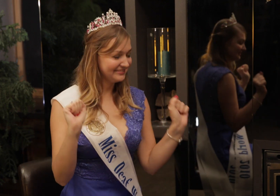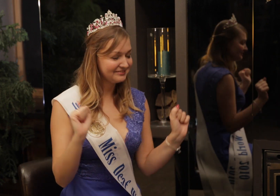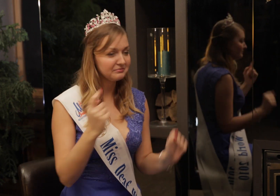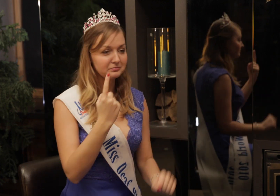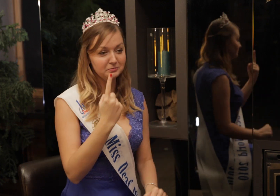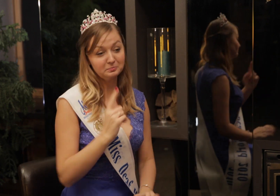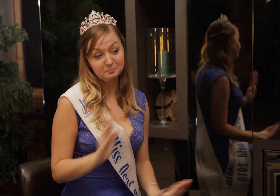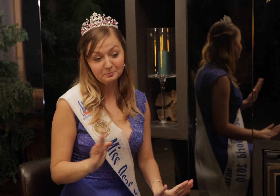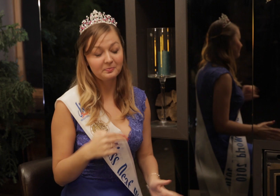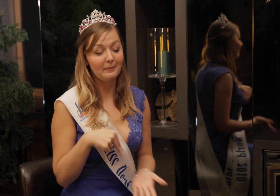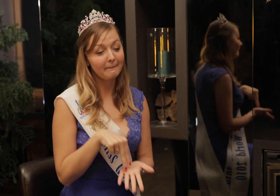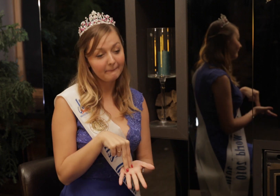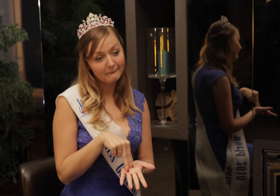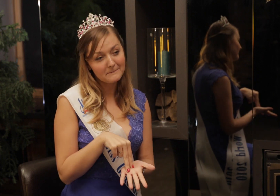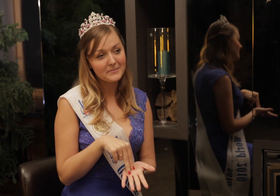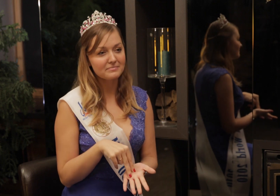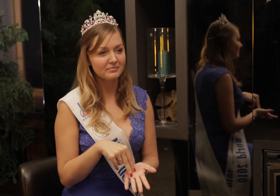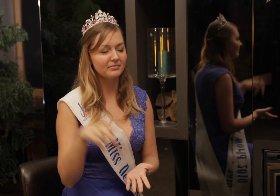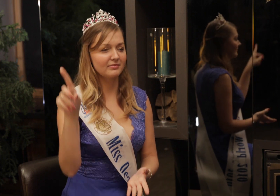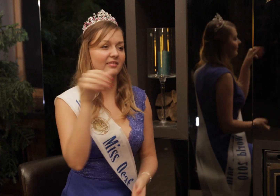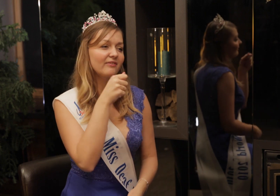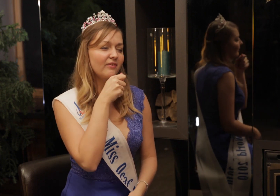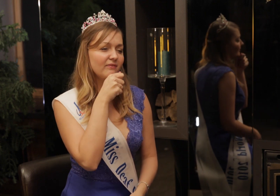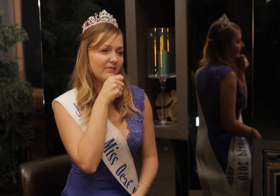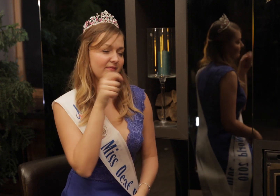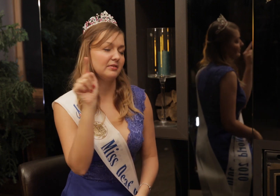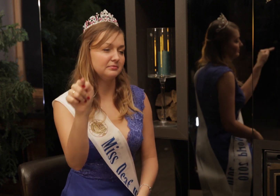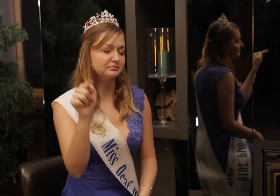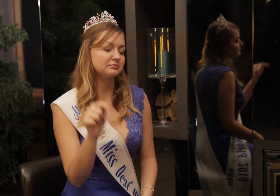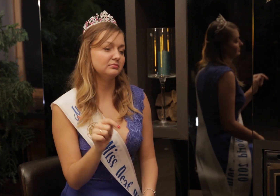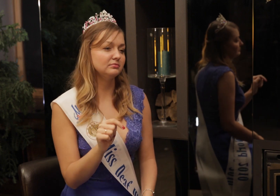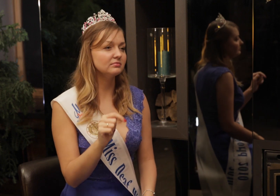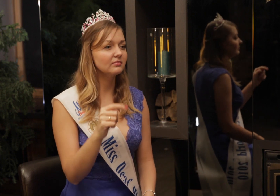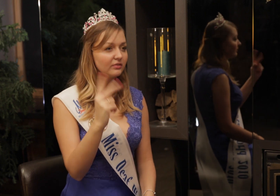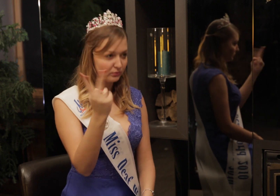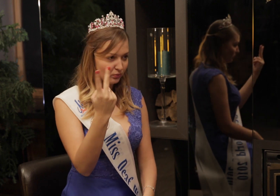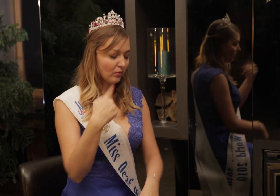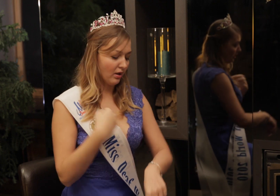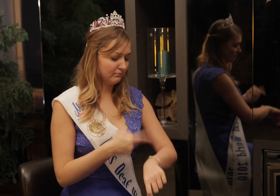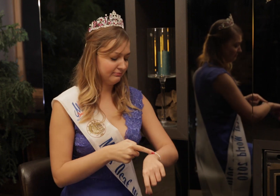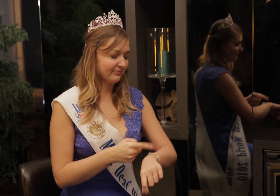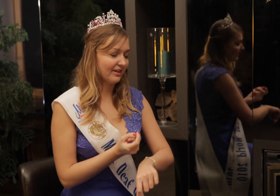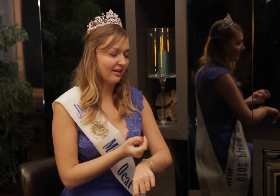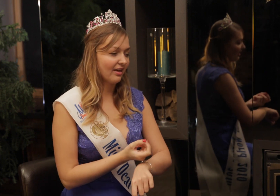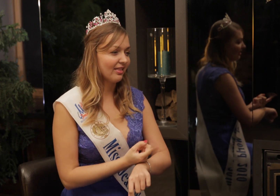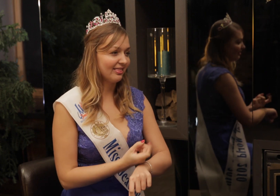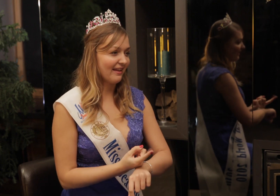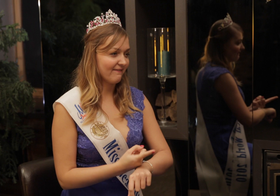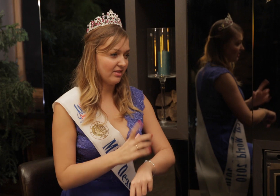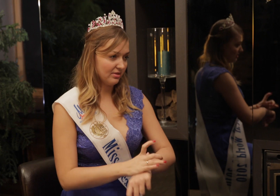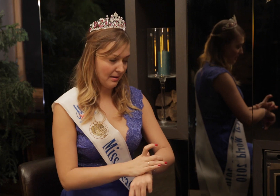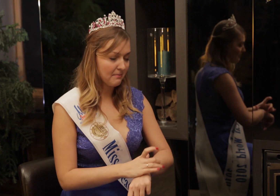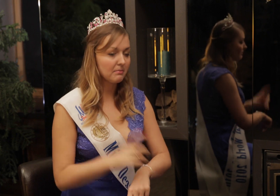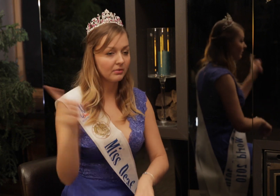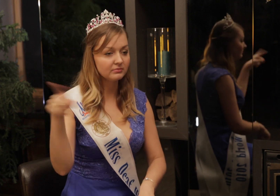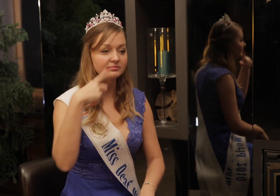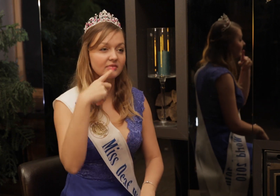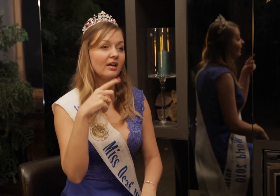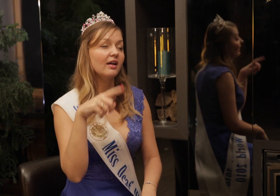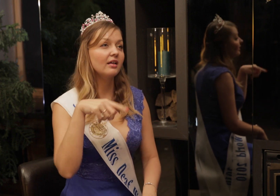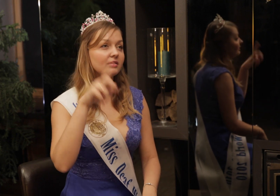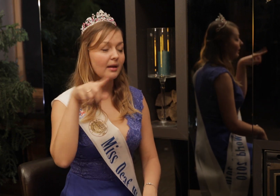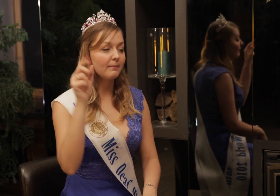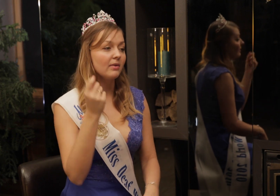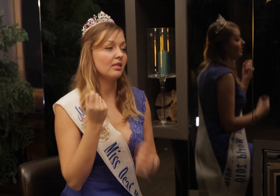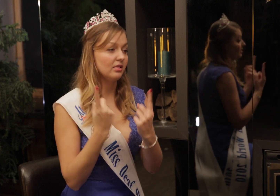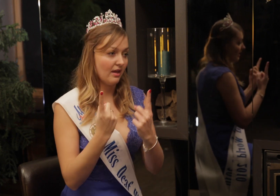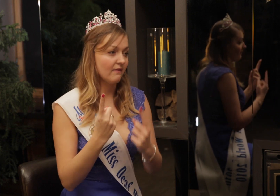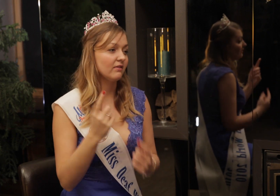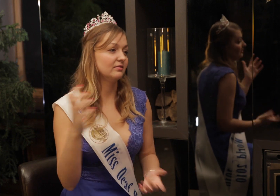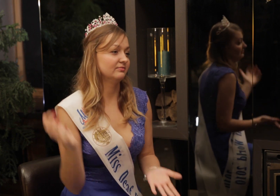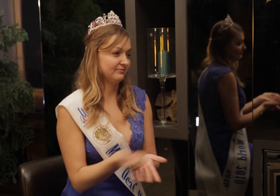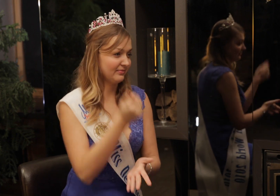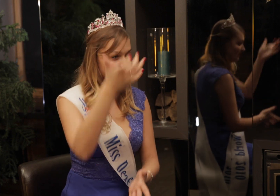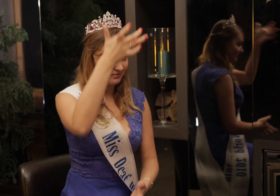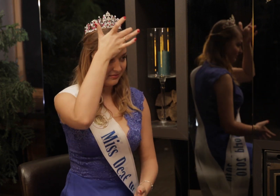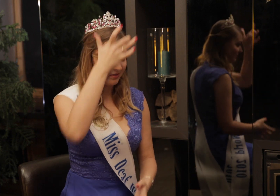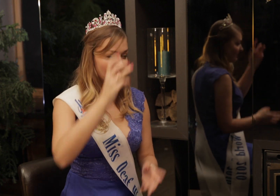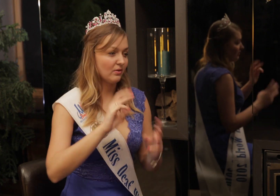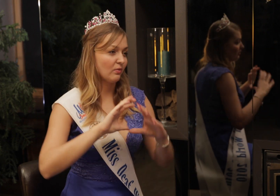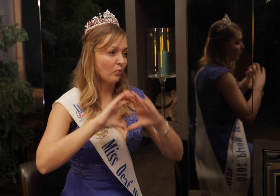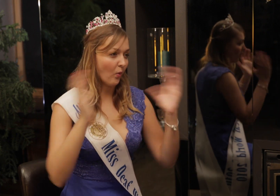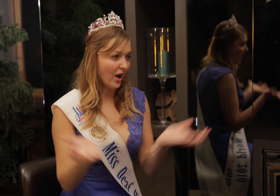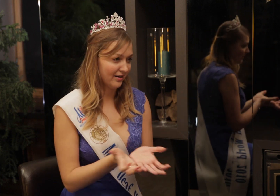The announcer said that he would declare the winner of the Miss World Pageant at 11 pm.